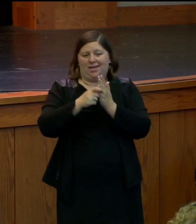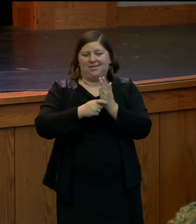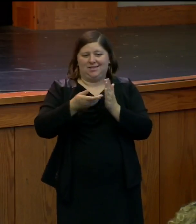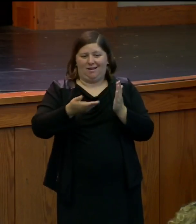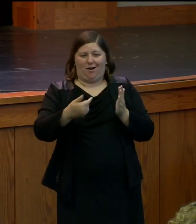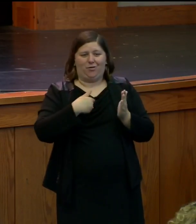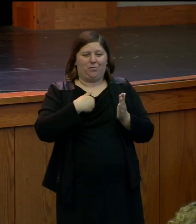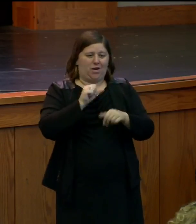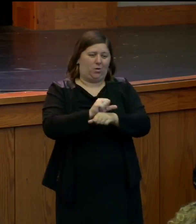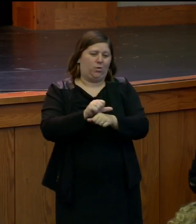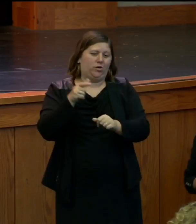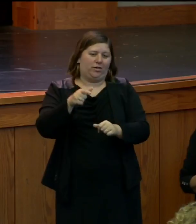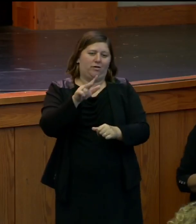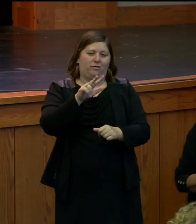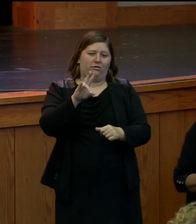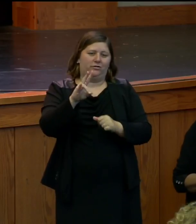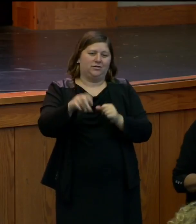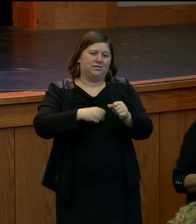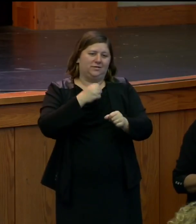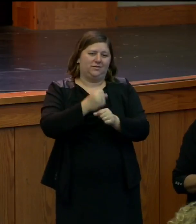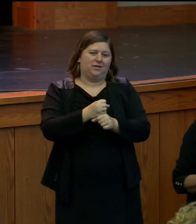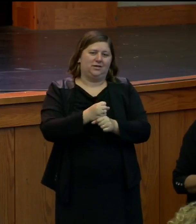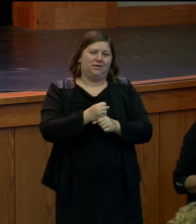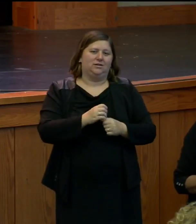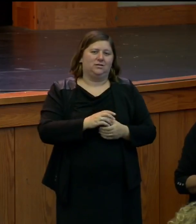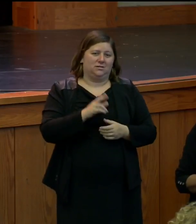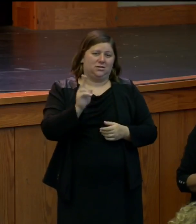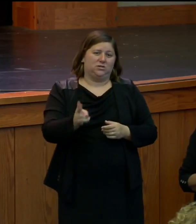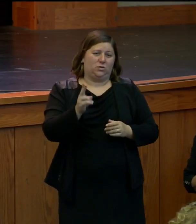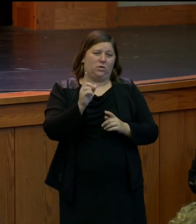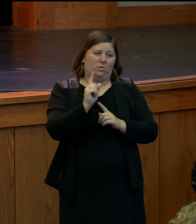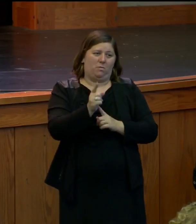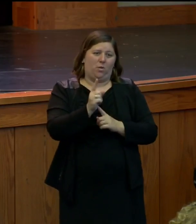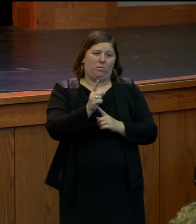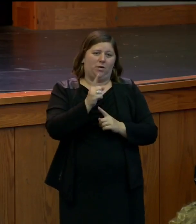WHAT A HISTORICAL MOMENT FORESEEING CIVIL RIGHTS AND